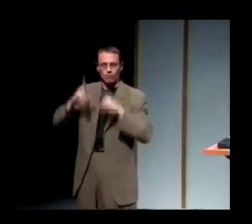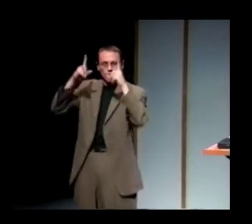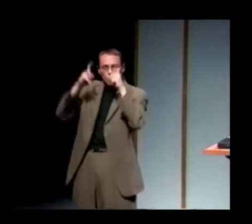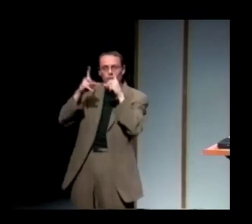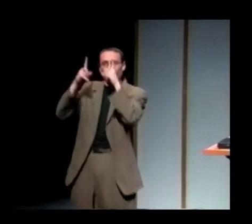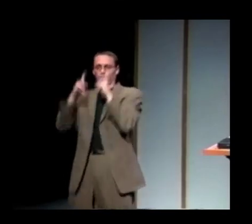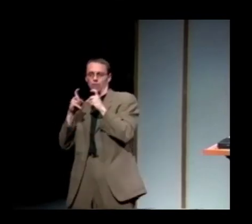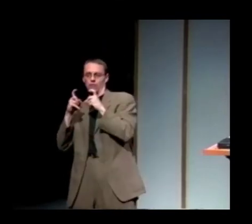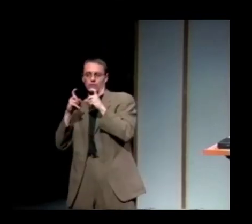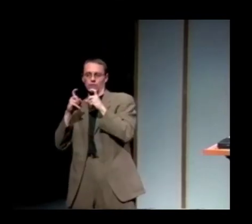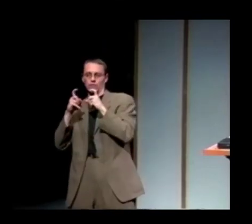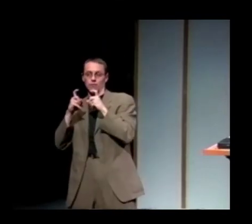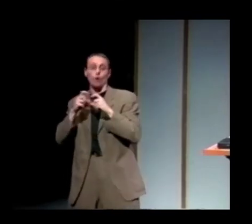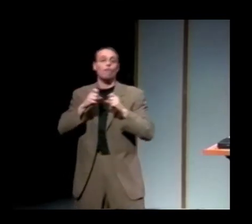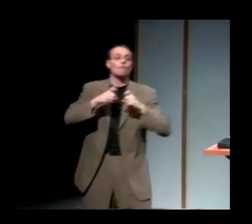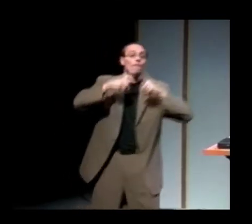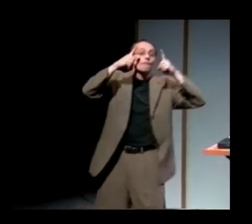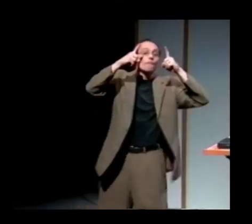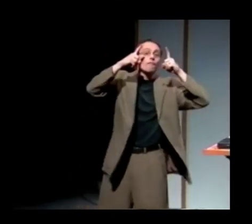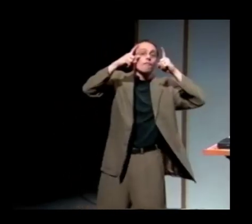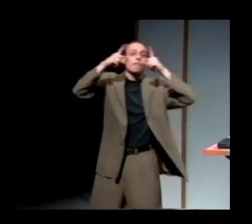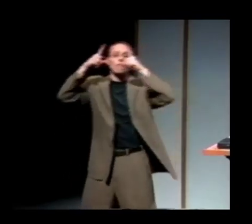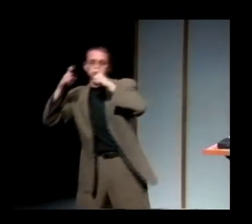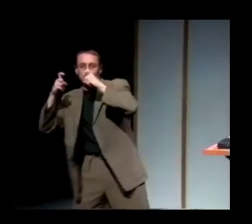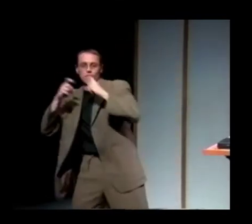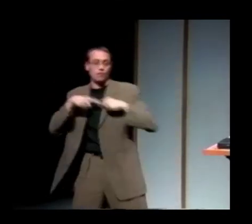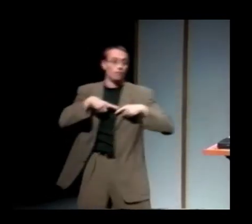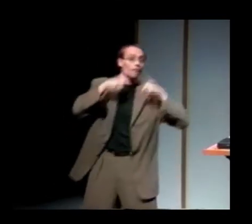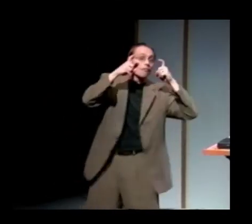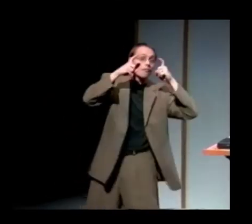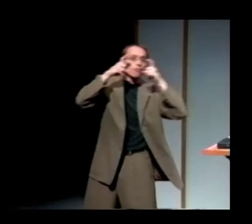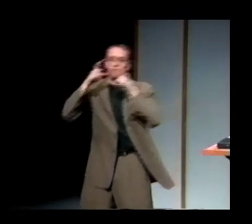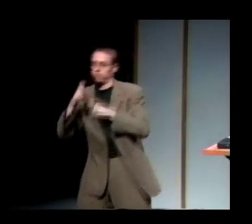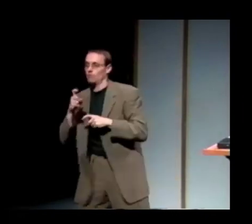I'M PREPARING YOU, AND WHEN MY EYEBROWS COME DOWN,